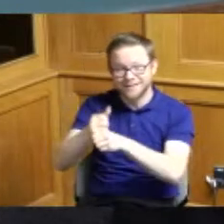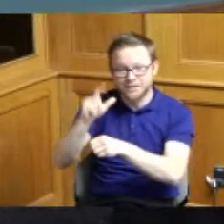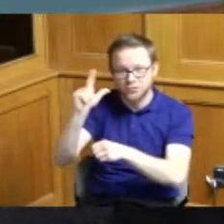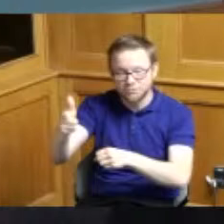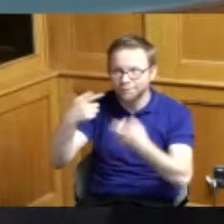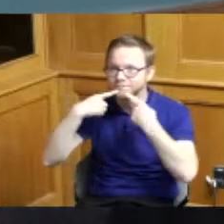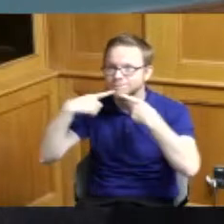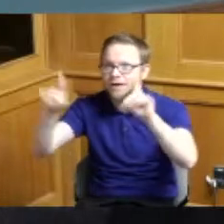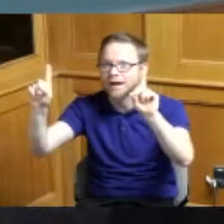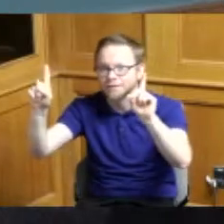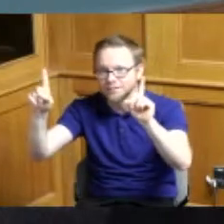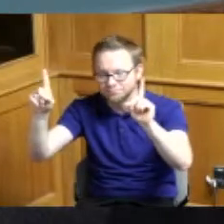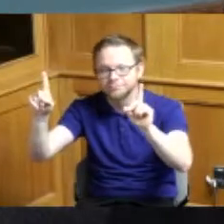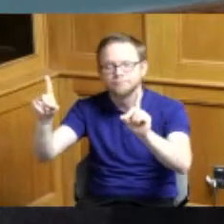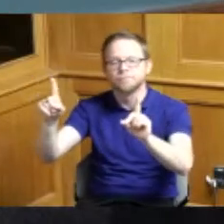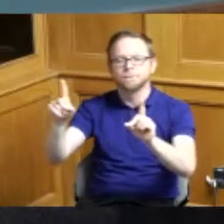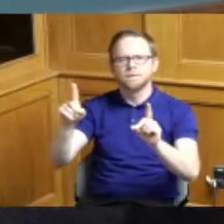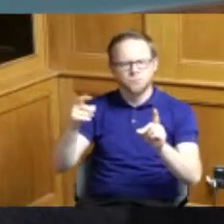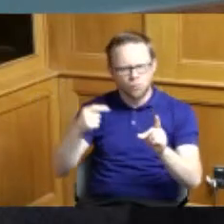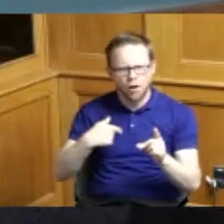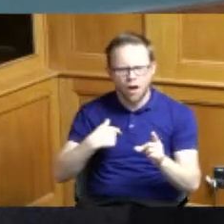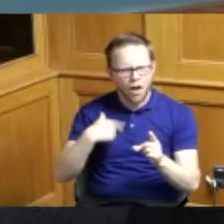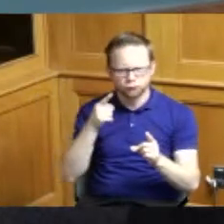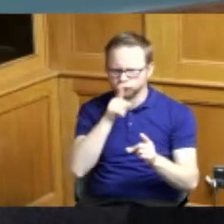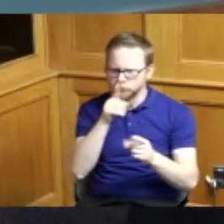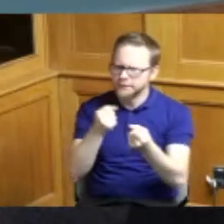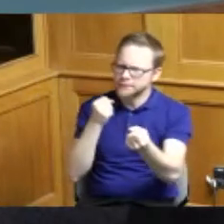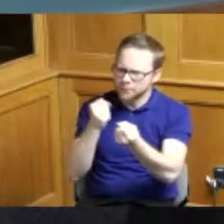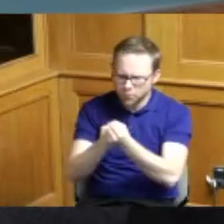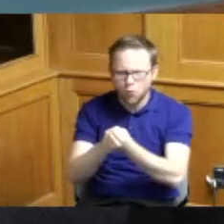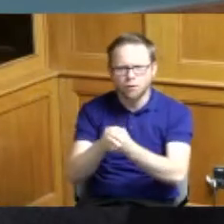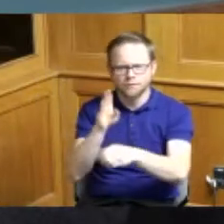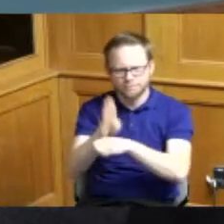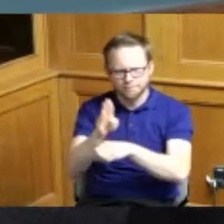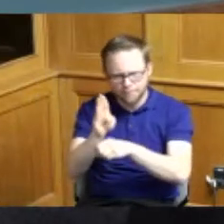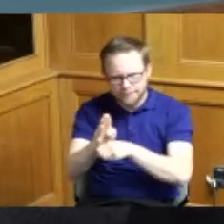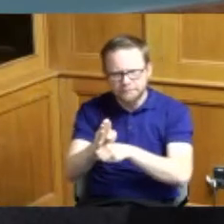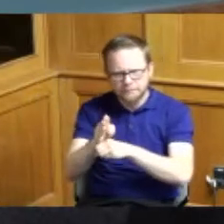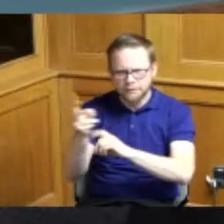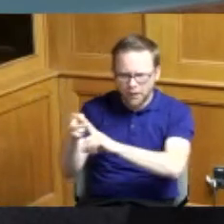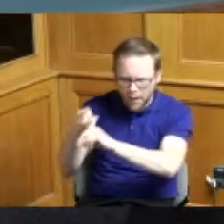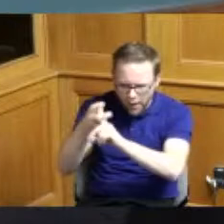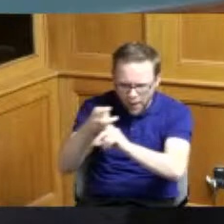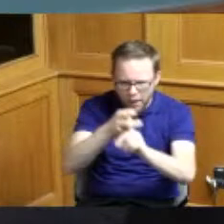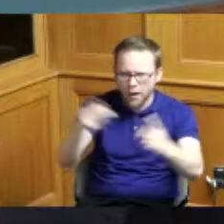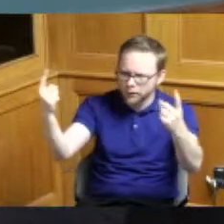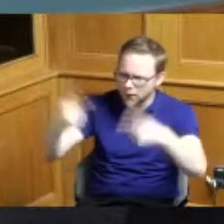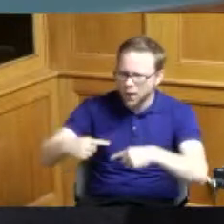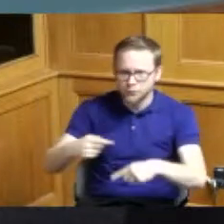to the county and I see myself as a salesperson for Cincinnati and Hamilton County and even the